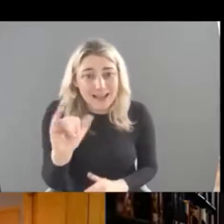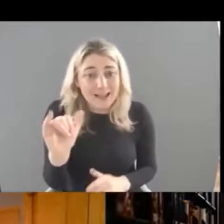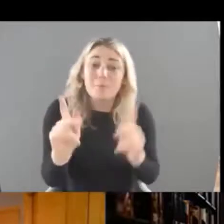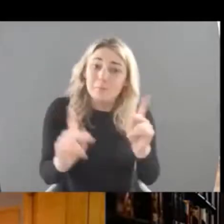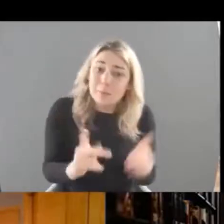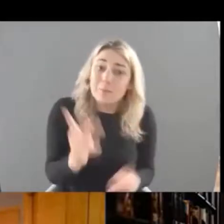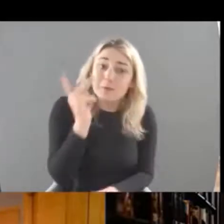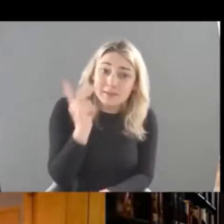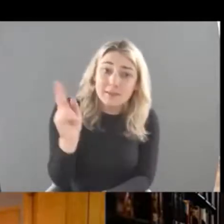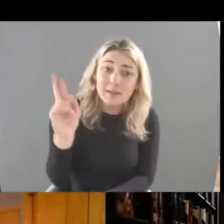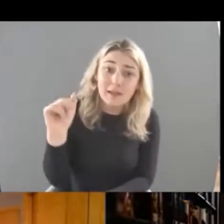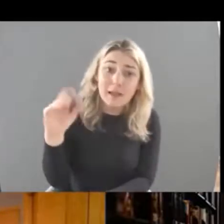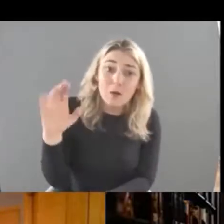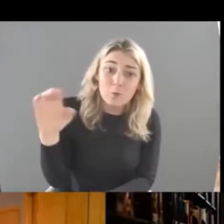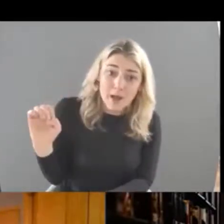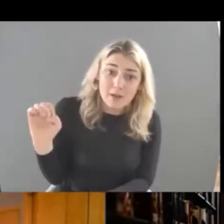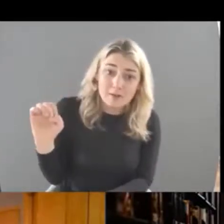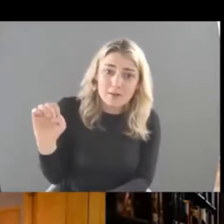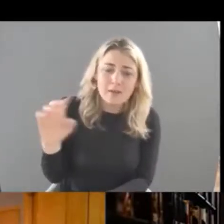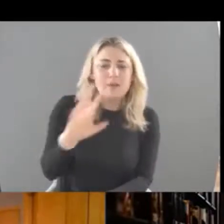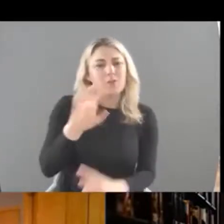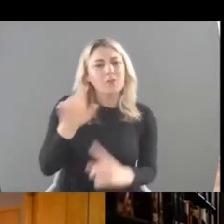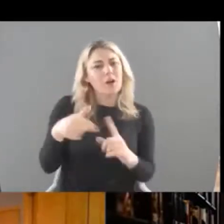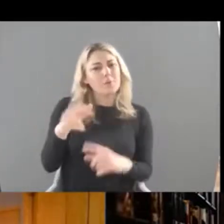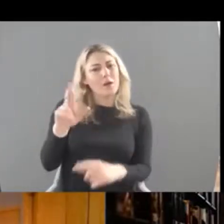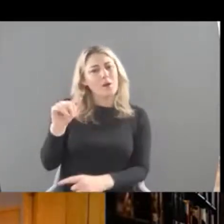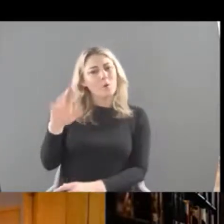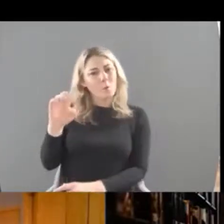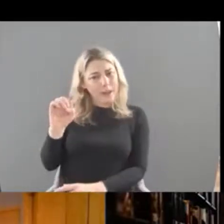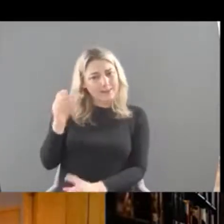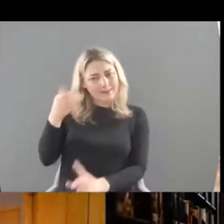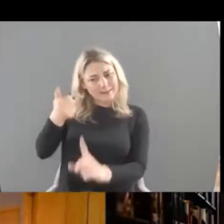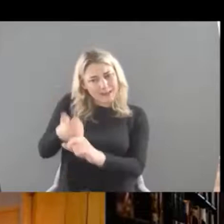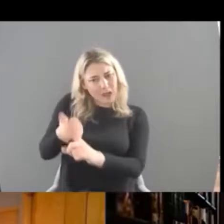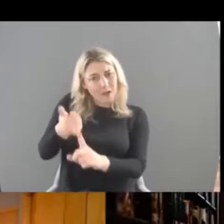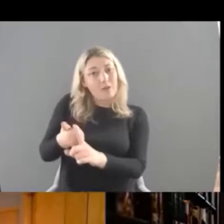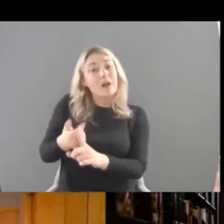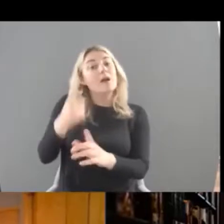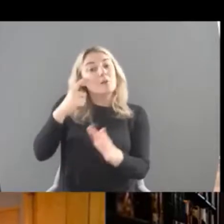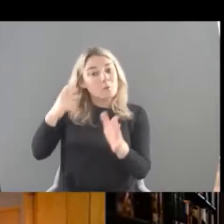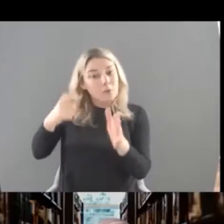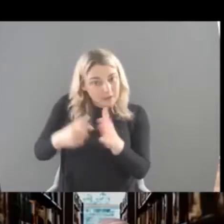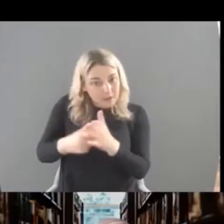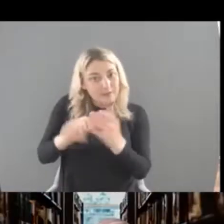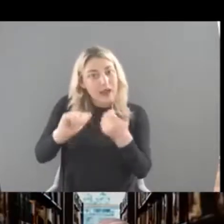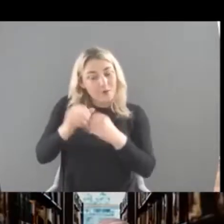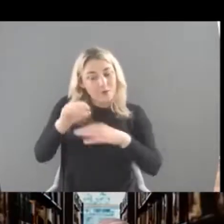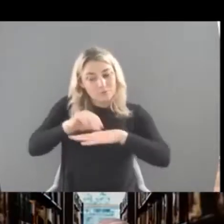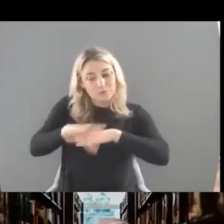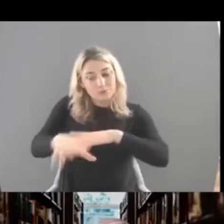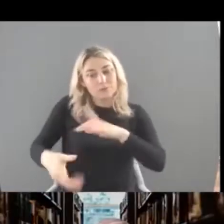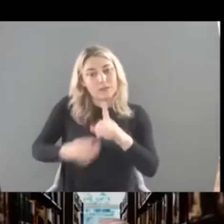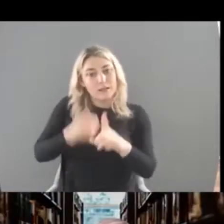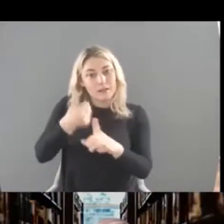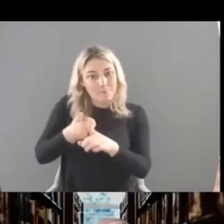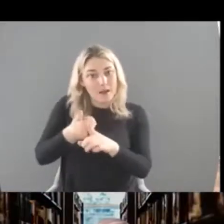race in and of itself is recognizing the impact of racialization on people in our society and that that impacts still happens.